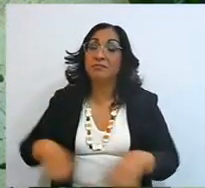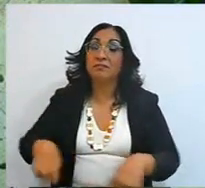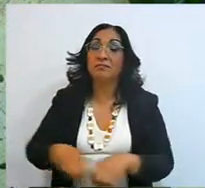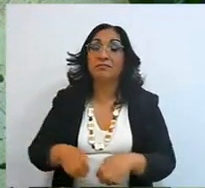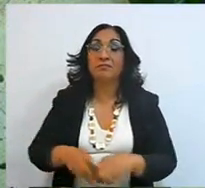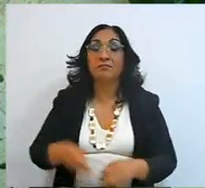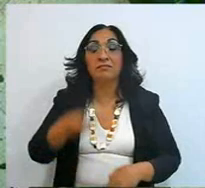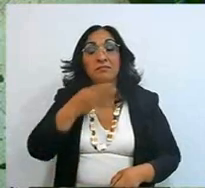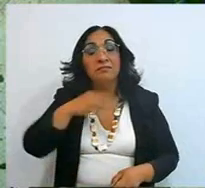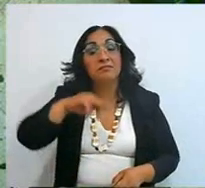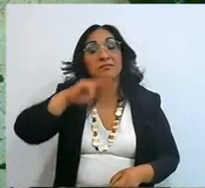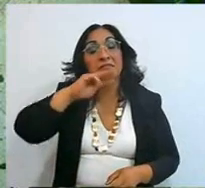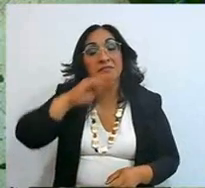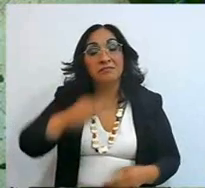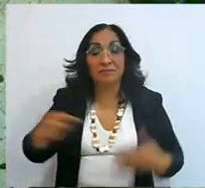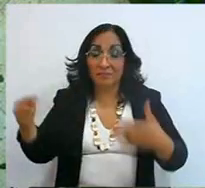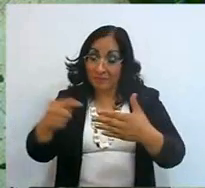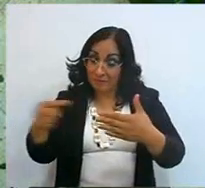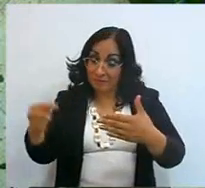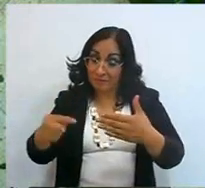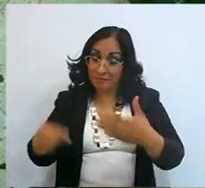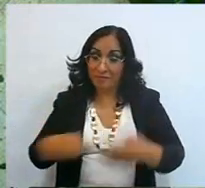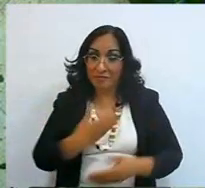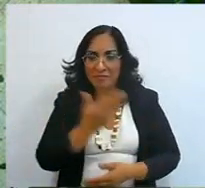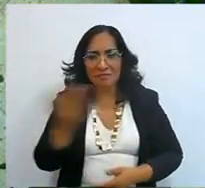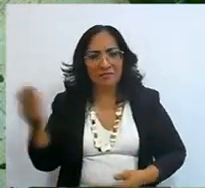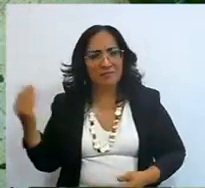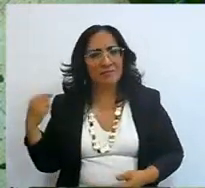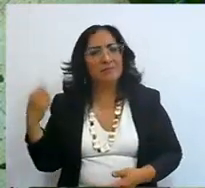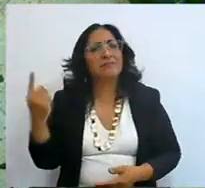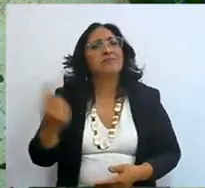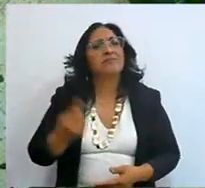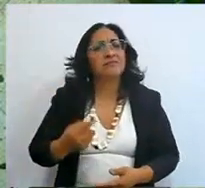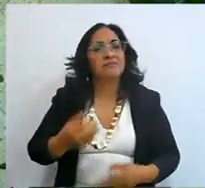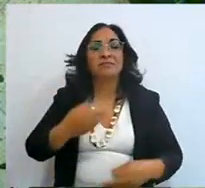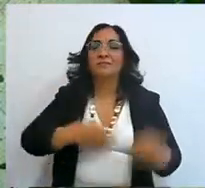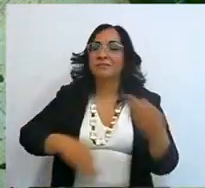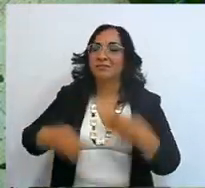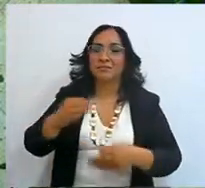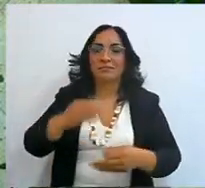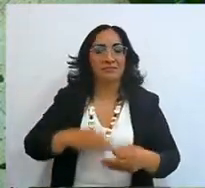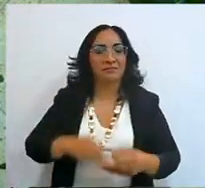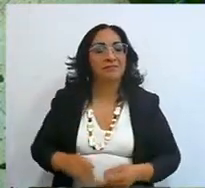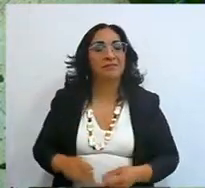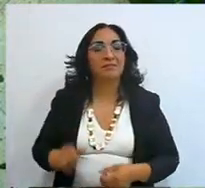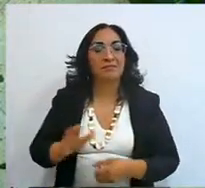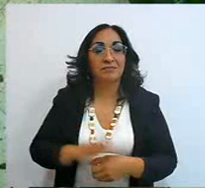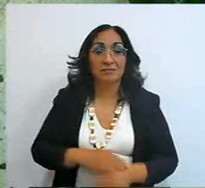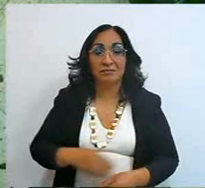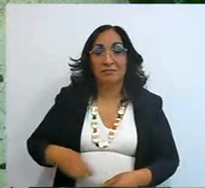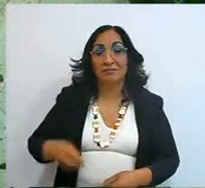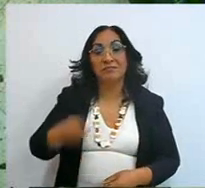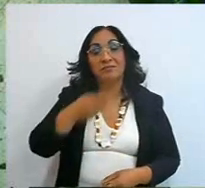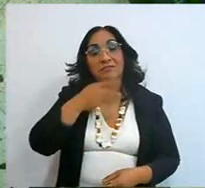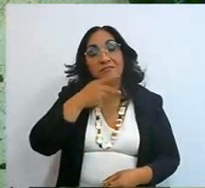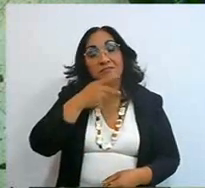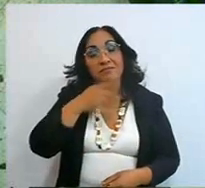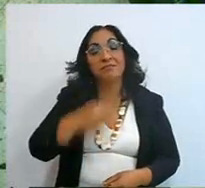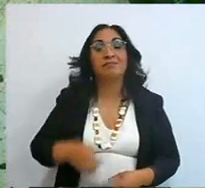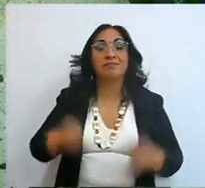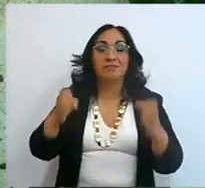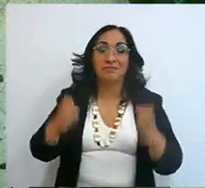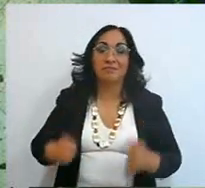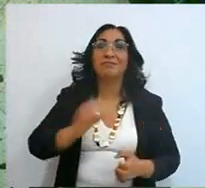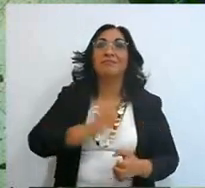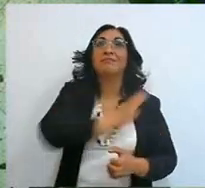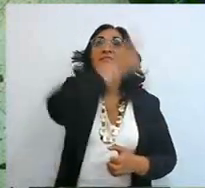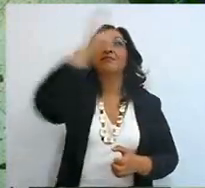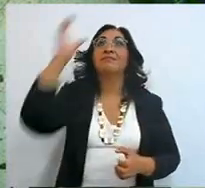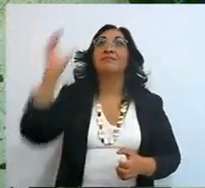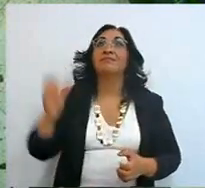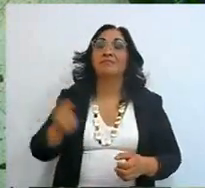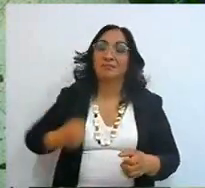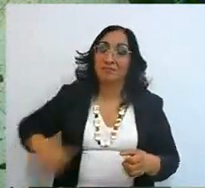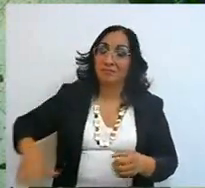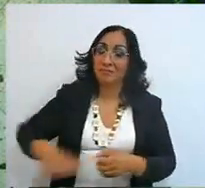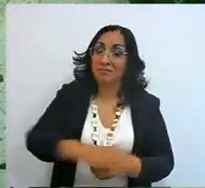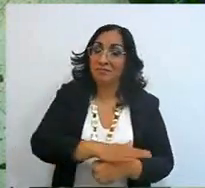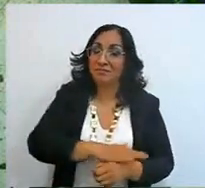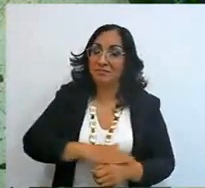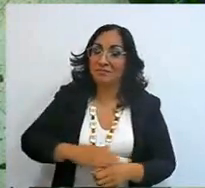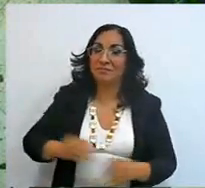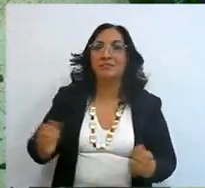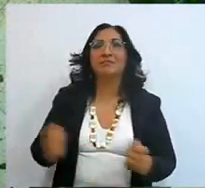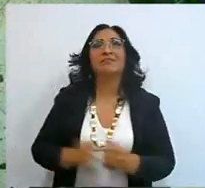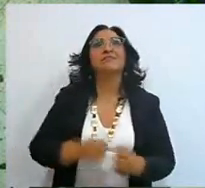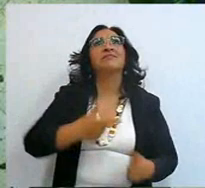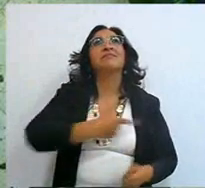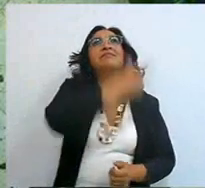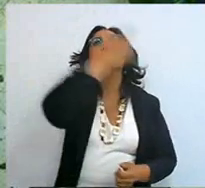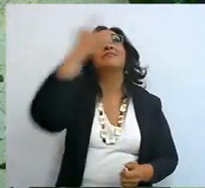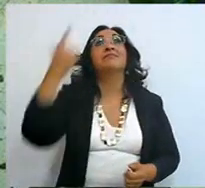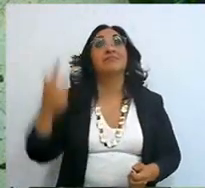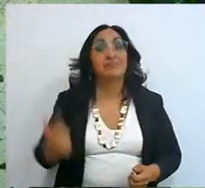were instructed and we have all been instructed by a heavenly Father, who filled us with his grace,